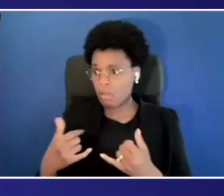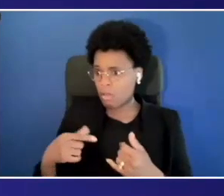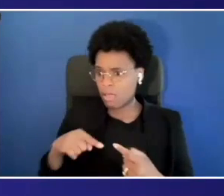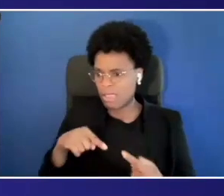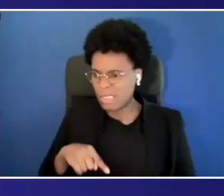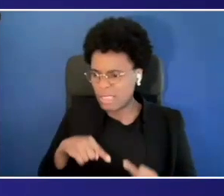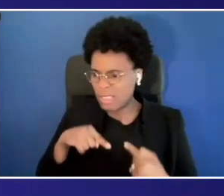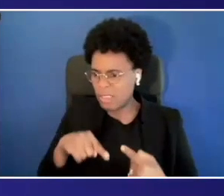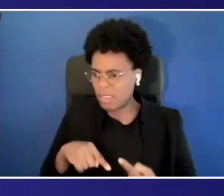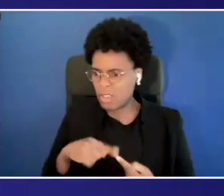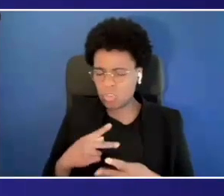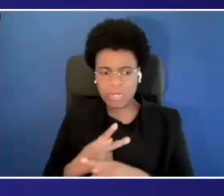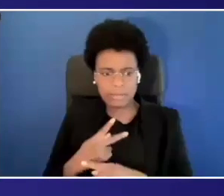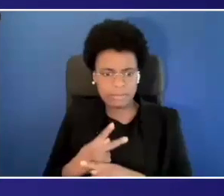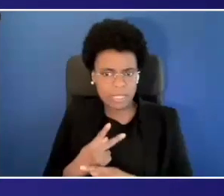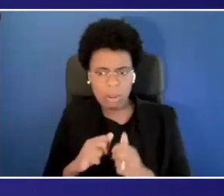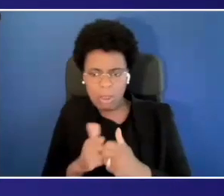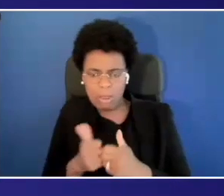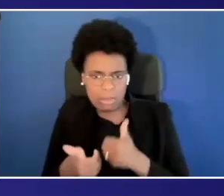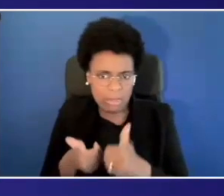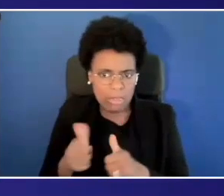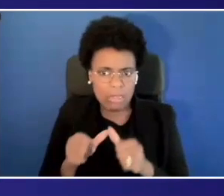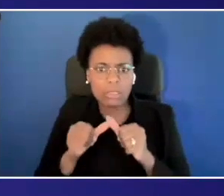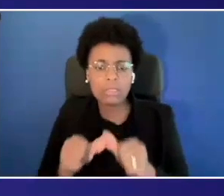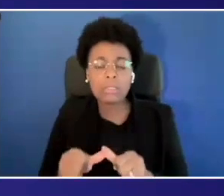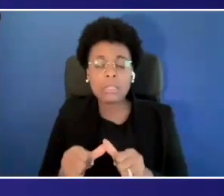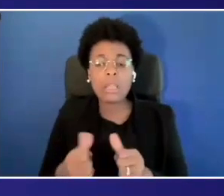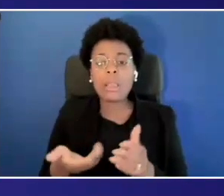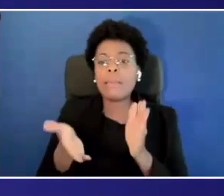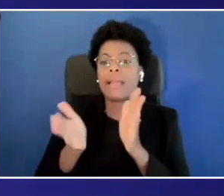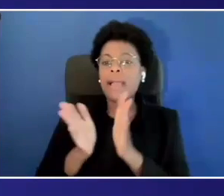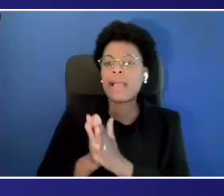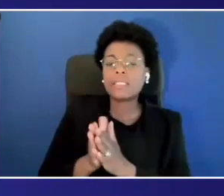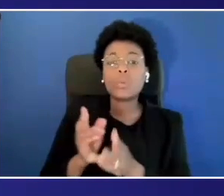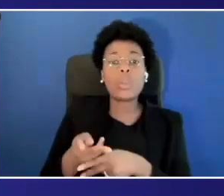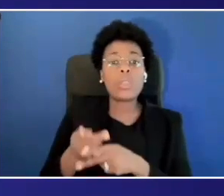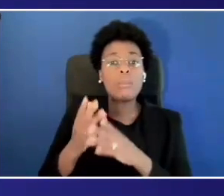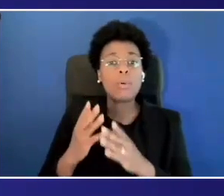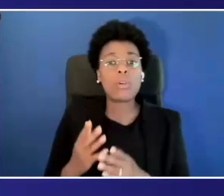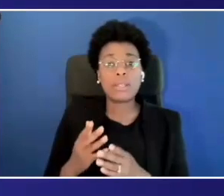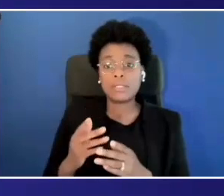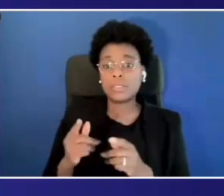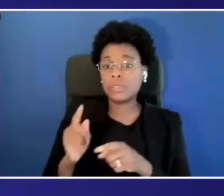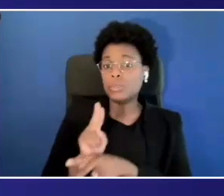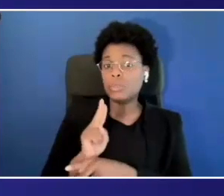I'm requesting that for any period where a bar was put in an administrative forbearance that these months count towards loan forgiveness.